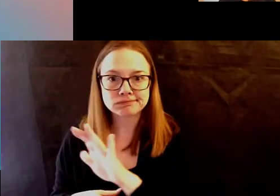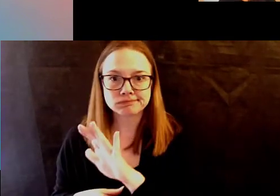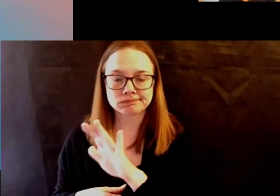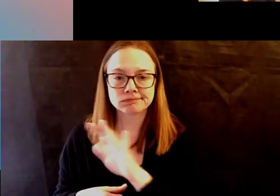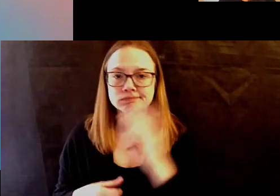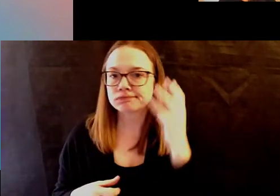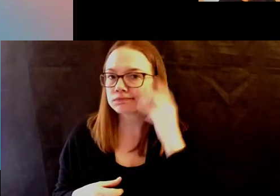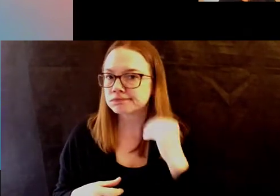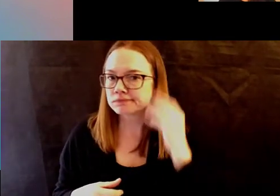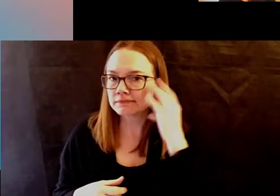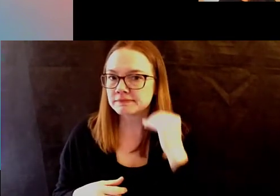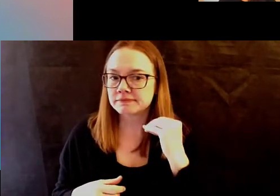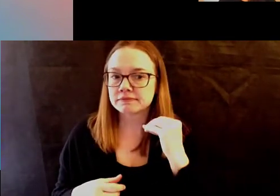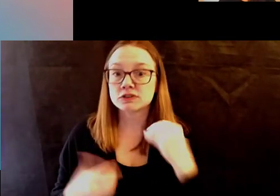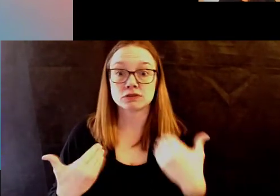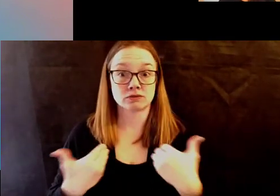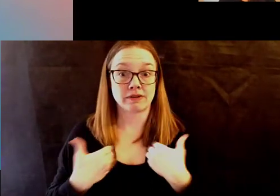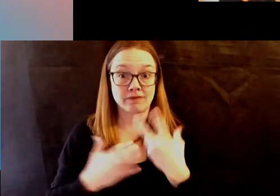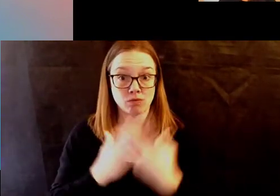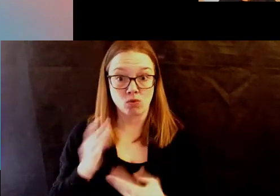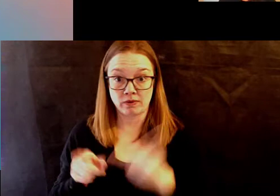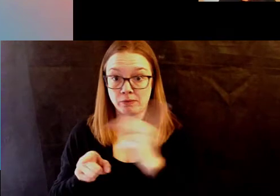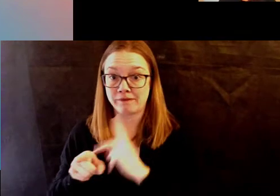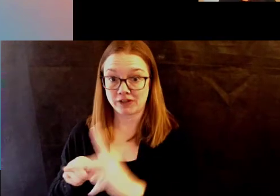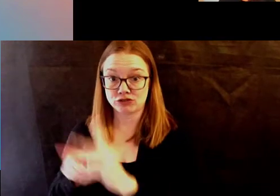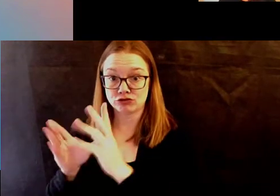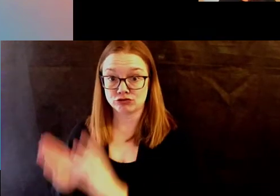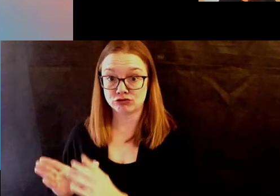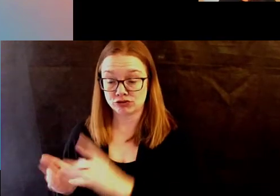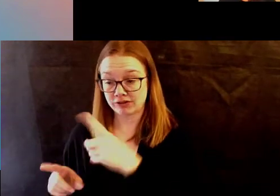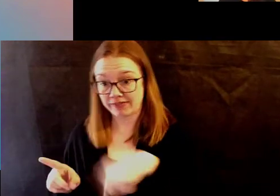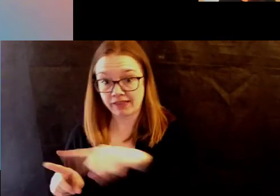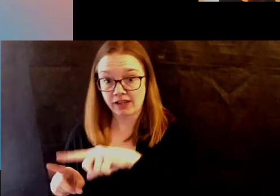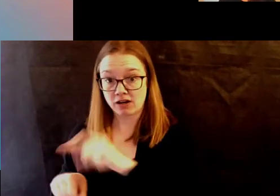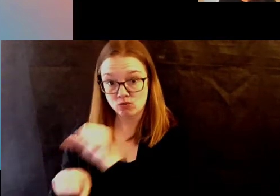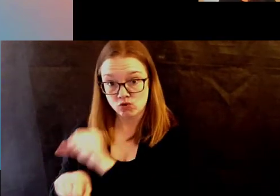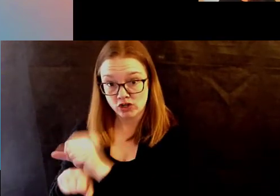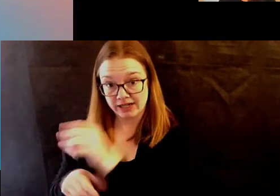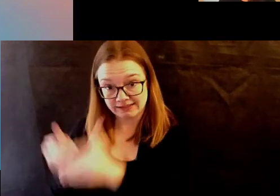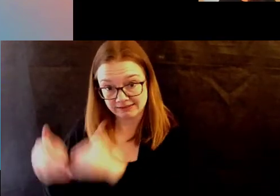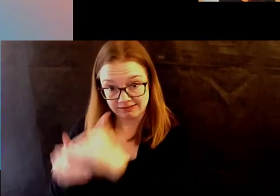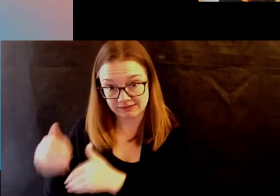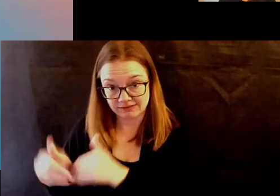It's the professionals who are implementing or working on it. But also the people that it affects,